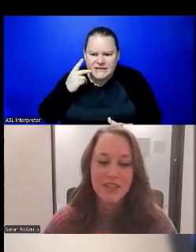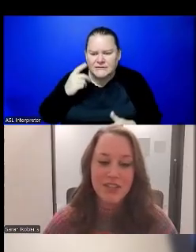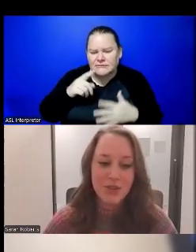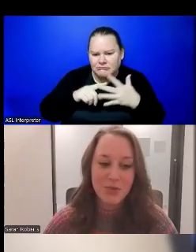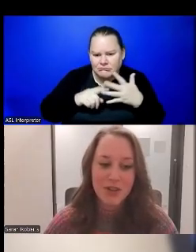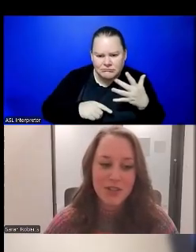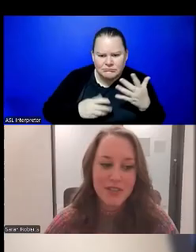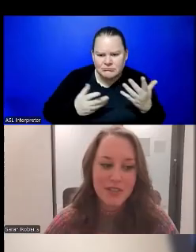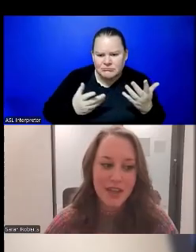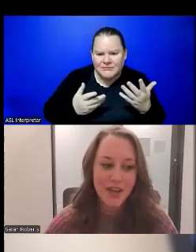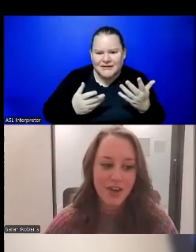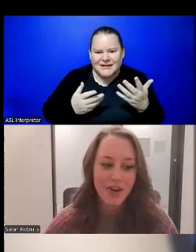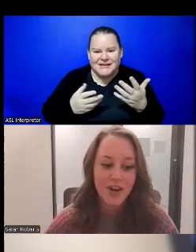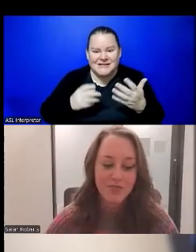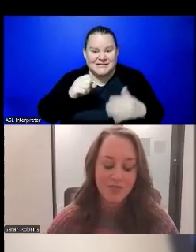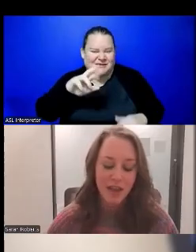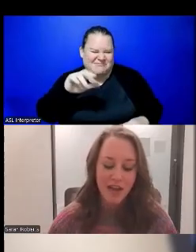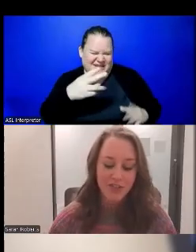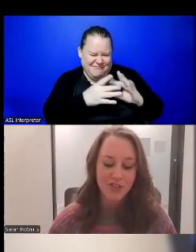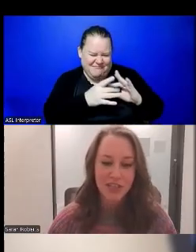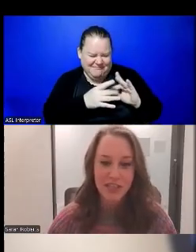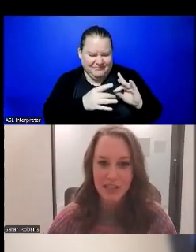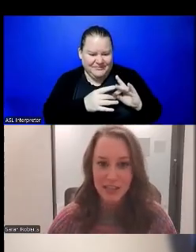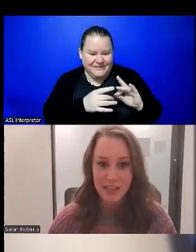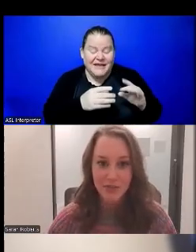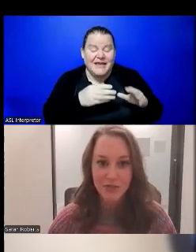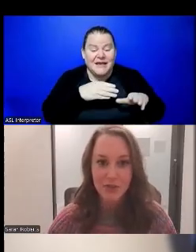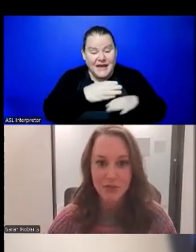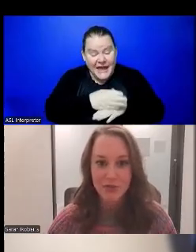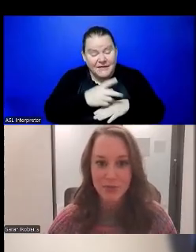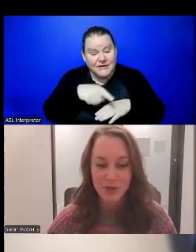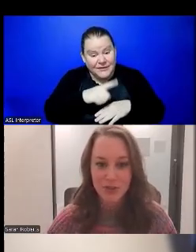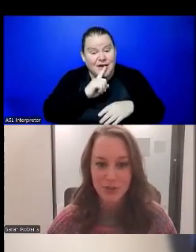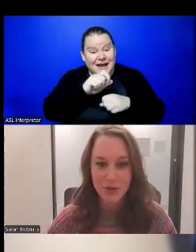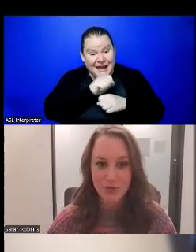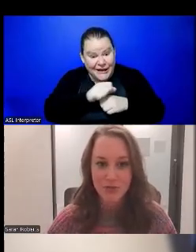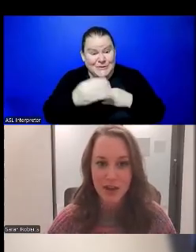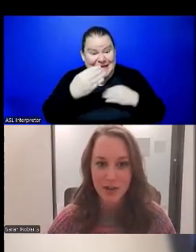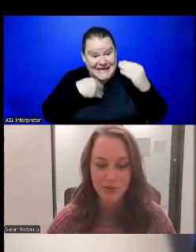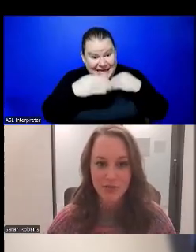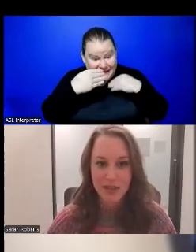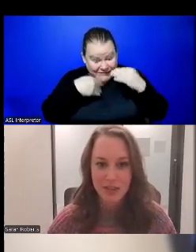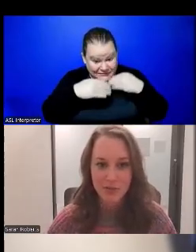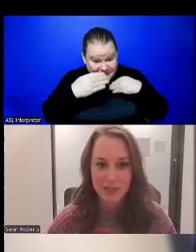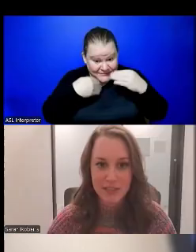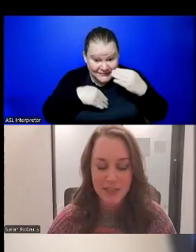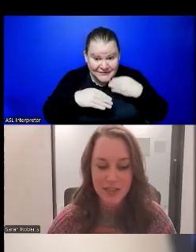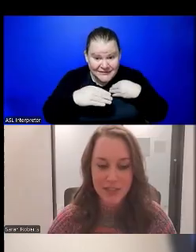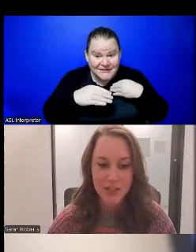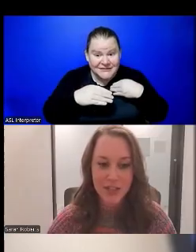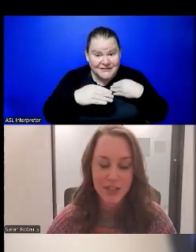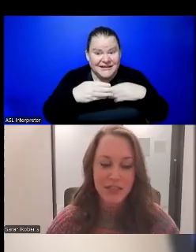Sarah Roberts: Yeah, so once they are actually eating foods, and we're sort of out of the infant stage,